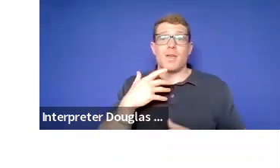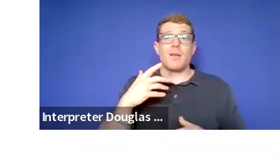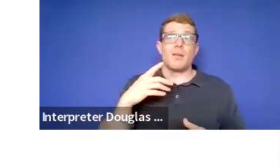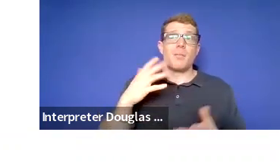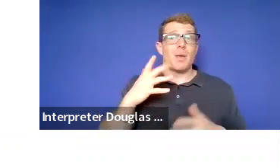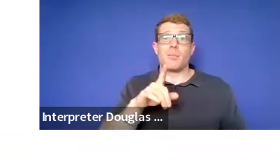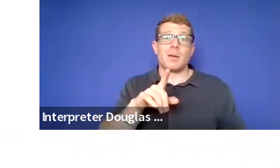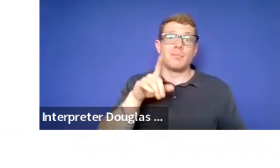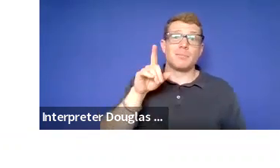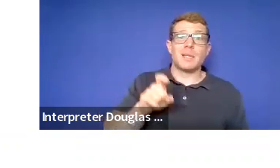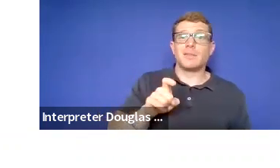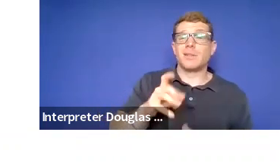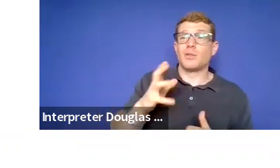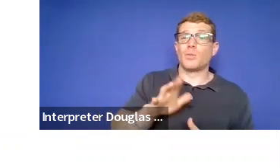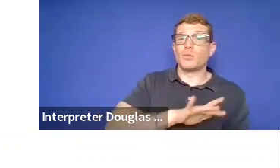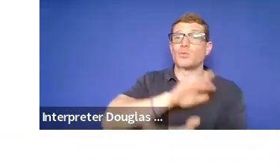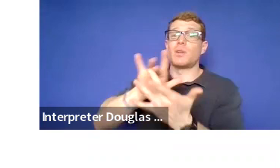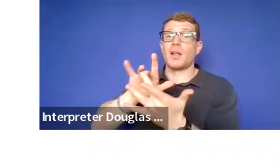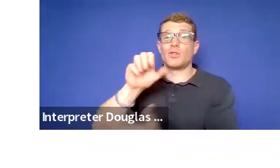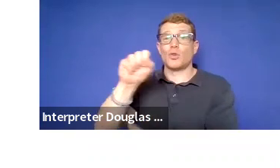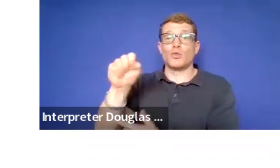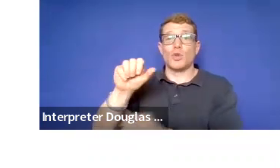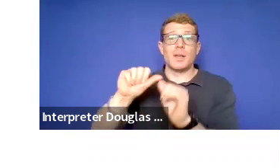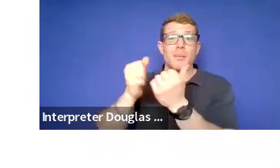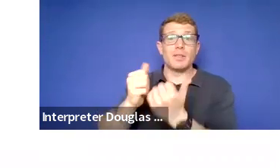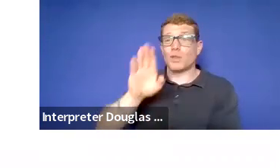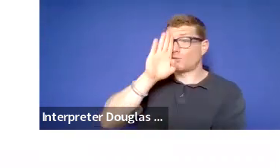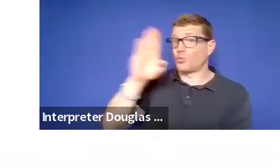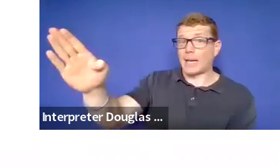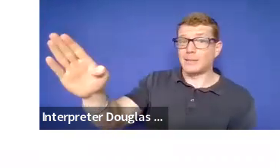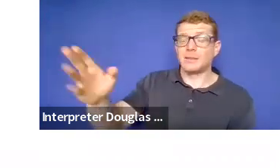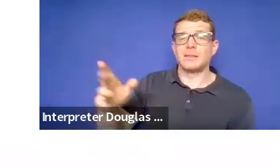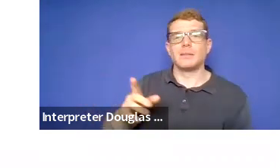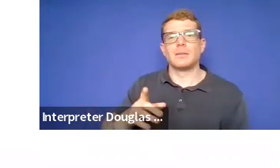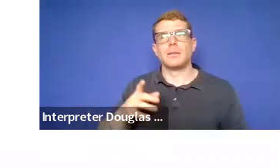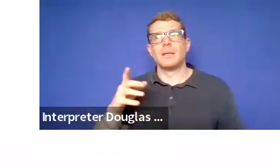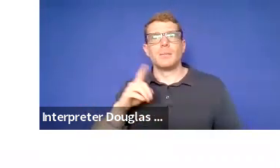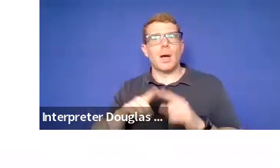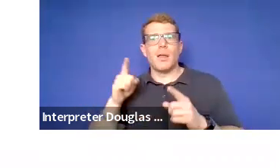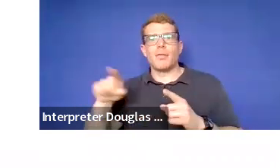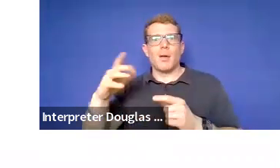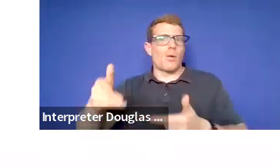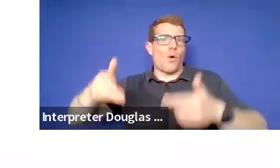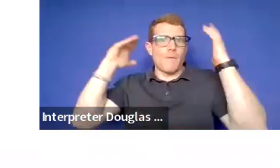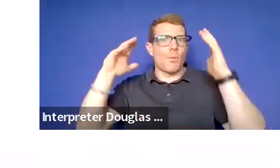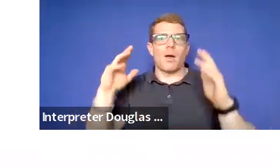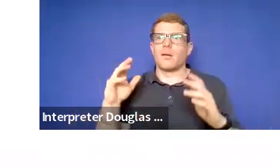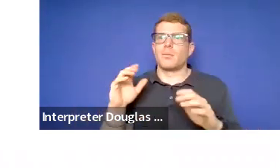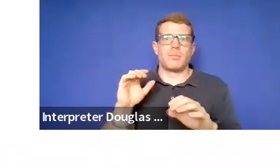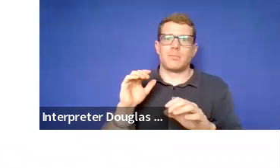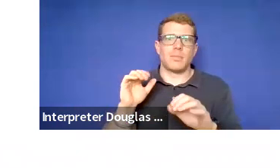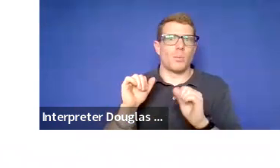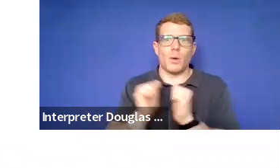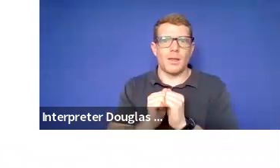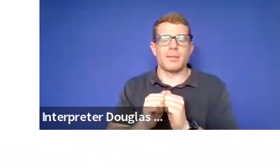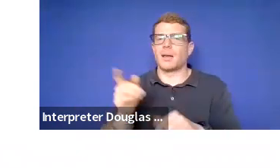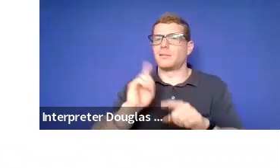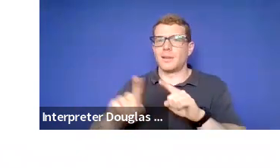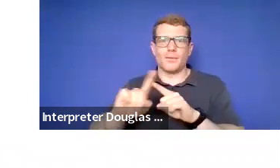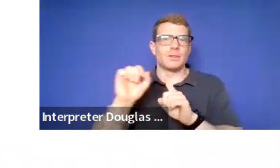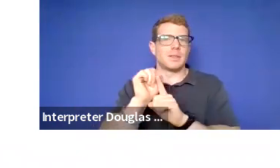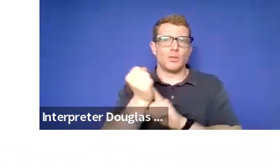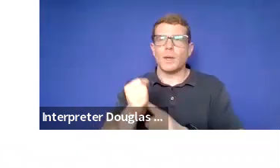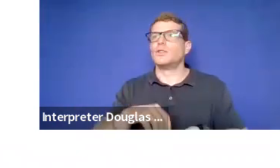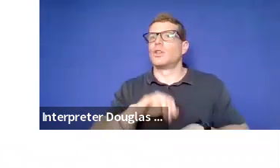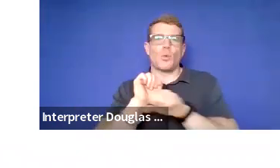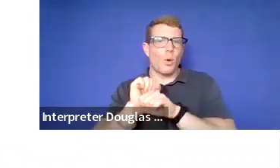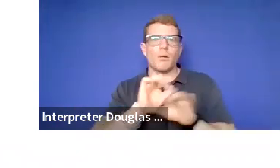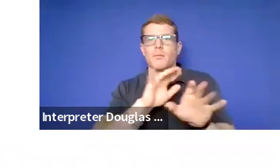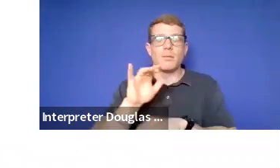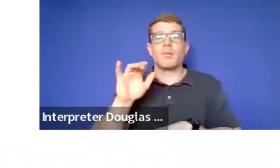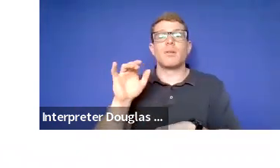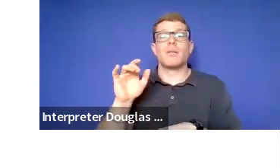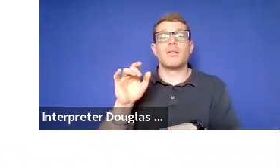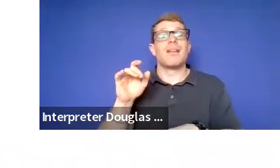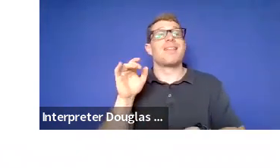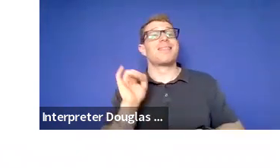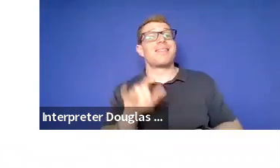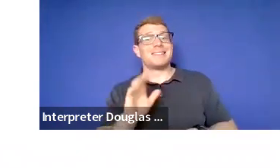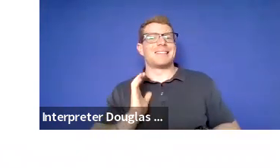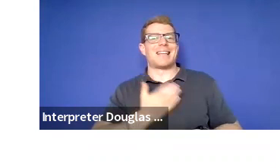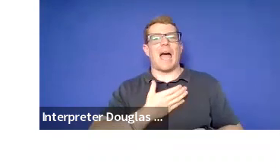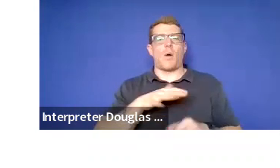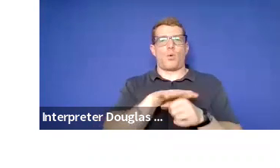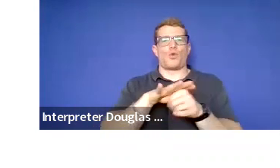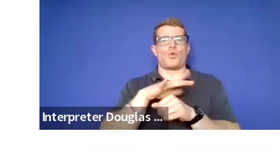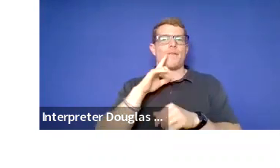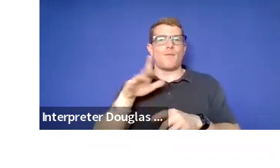But they are so smart with getting those who are applying for benefits, or those who are appealing to benefits, that the rest of this work has been given to us to provide services to the beneficiaries who needs to know what